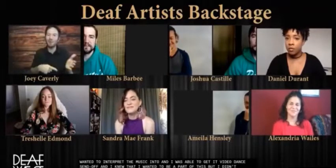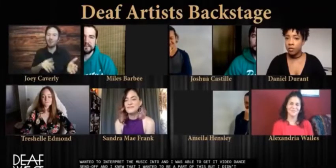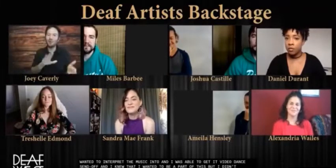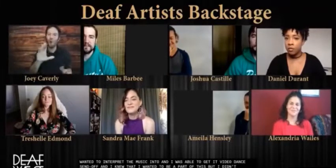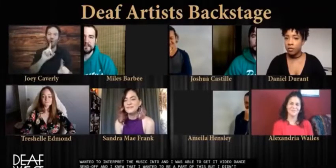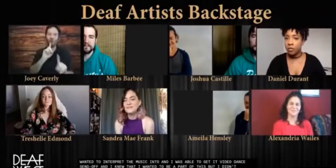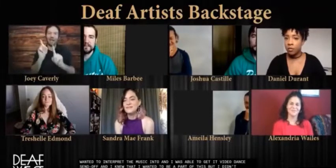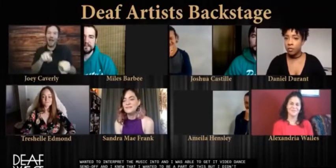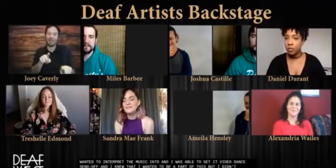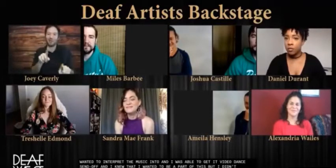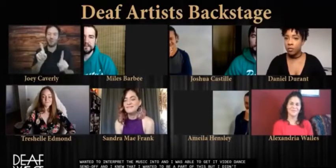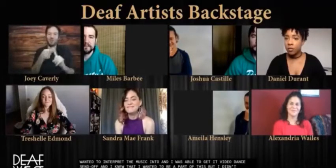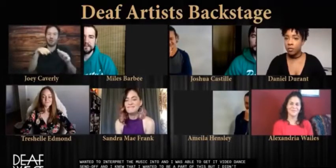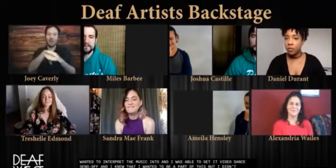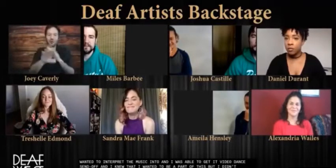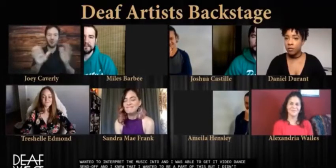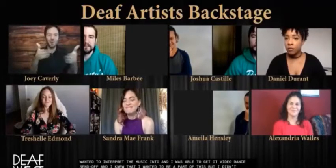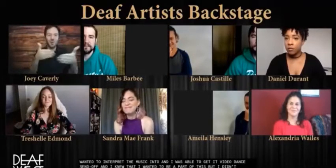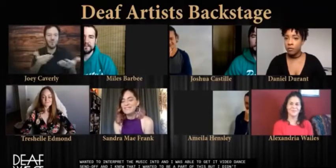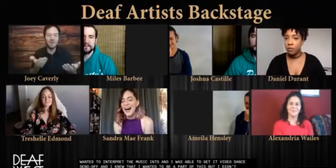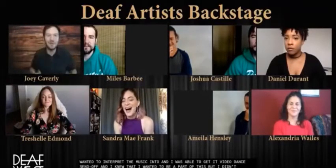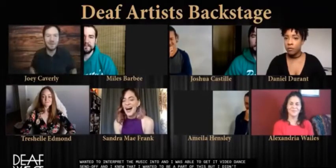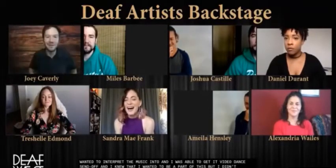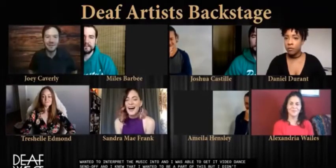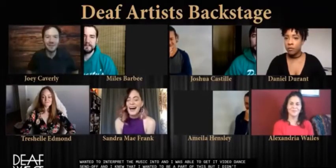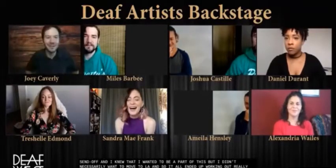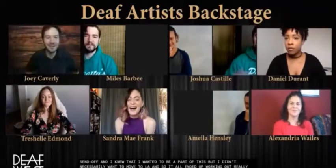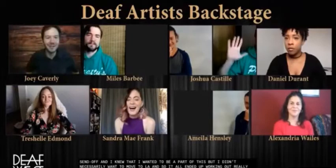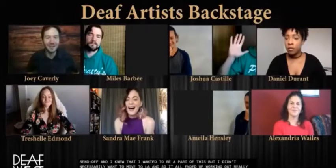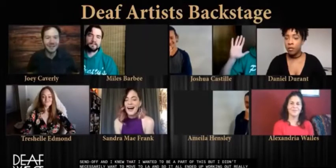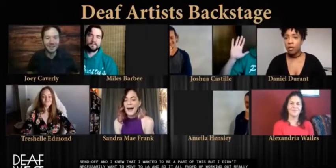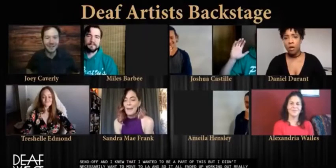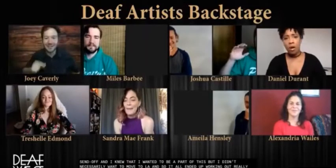What were your emotions in the creation of this show ‘Spring Awakening’?